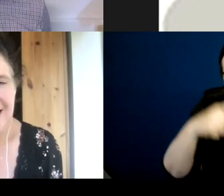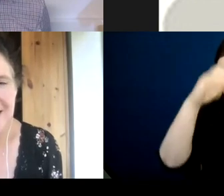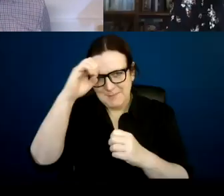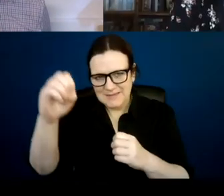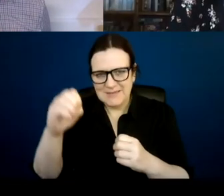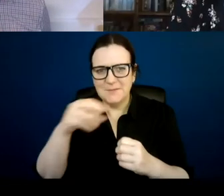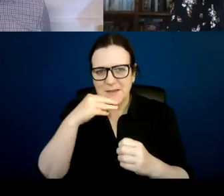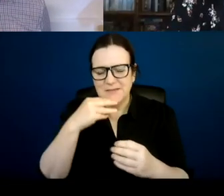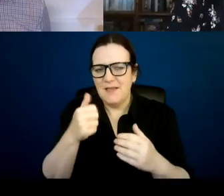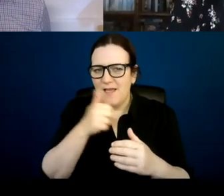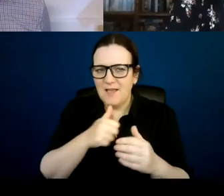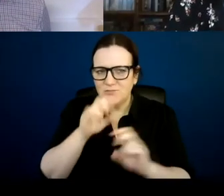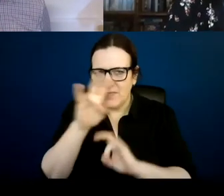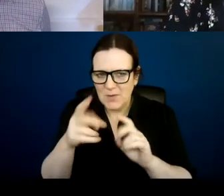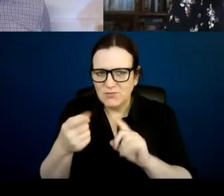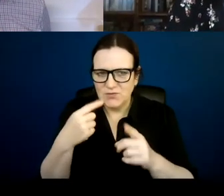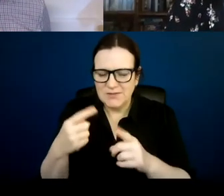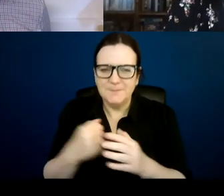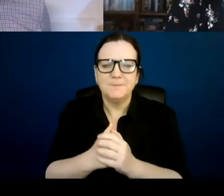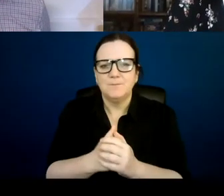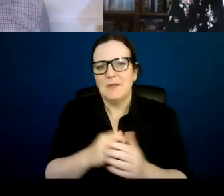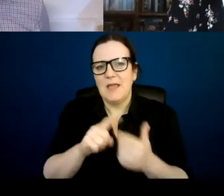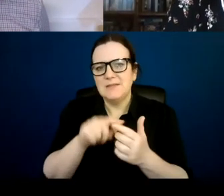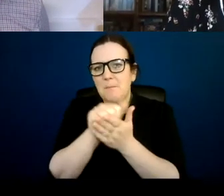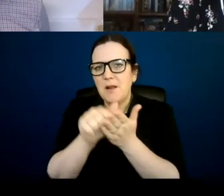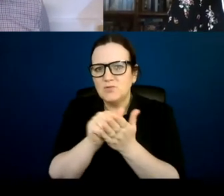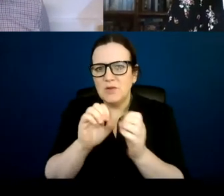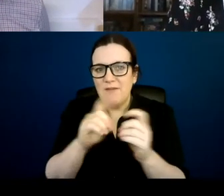answering those questions. And apologies to everyone whose question we didn't get to,